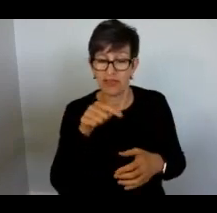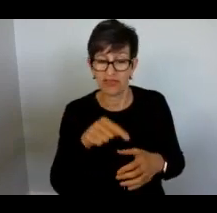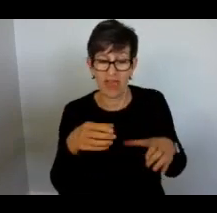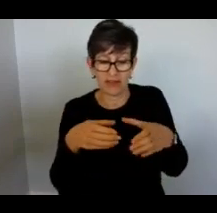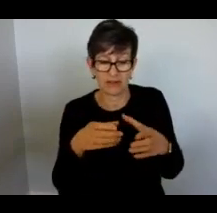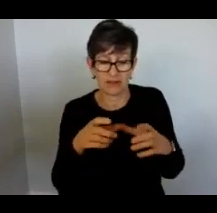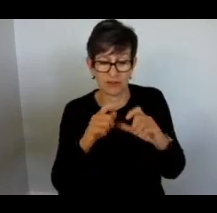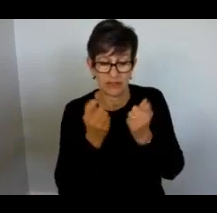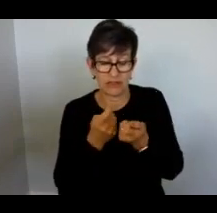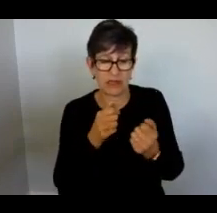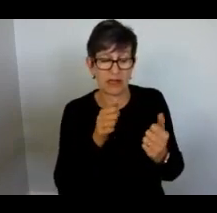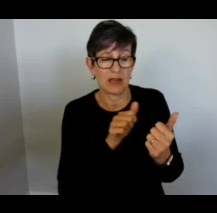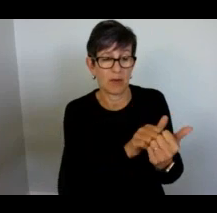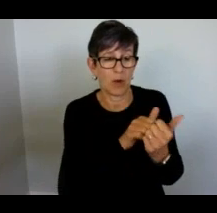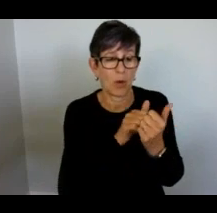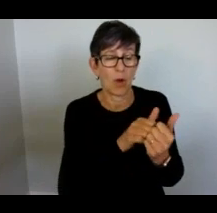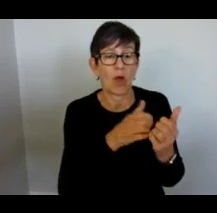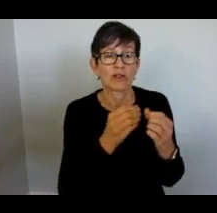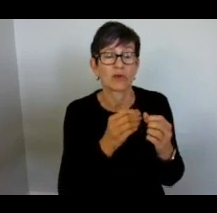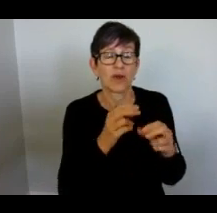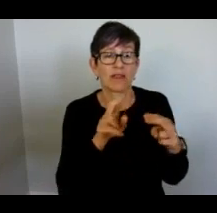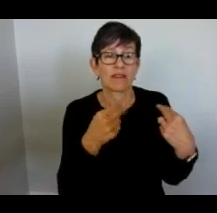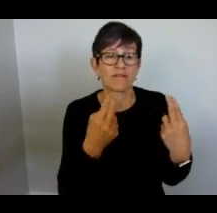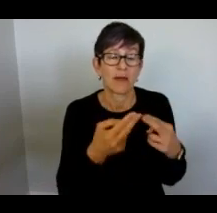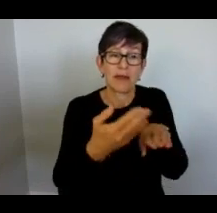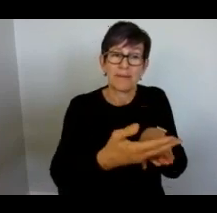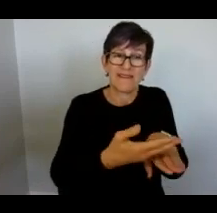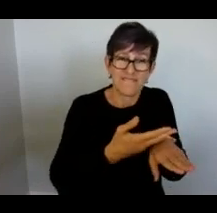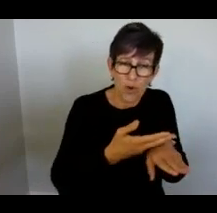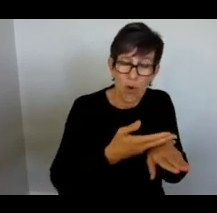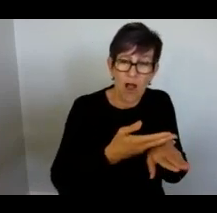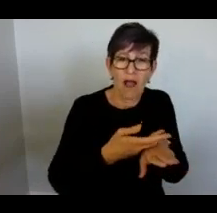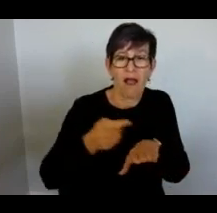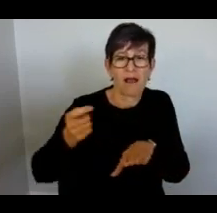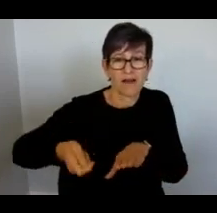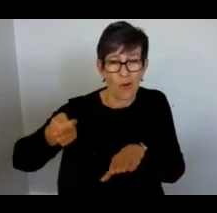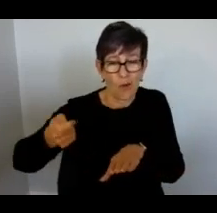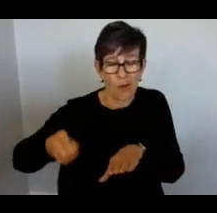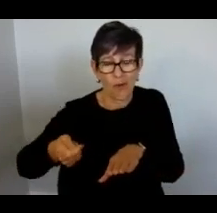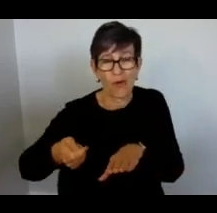grant of aid which normally covers where there's actually Legal Aid happening. There's value to be